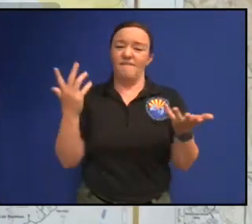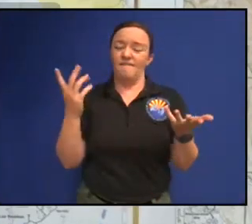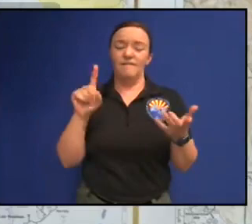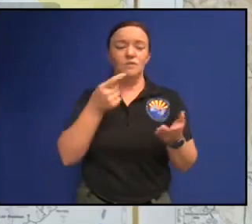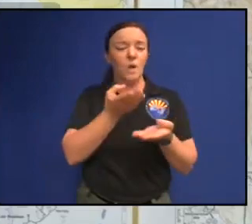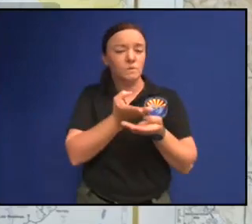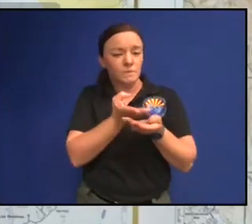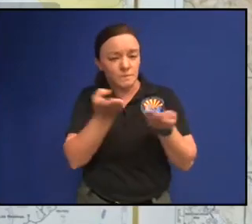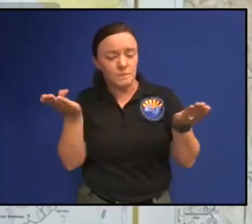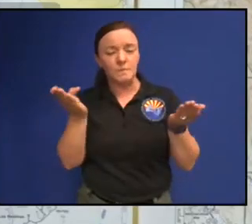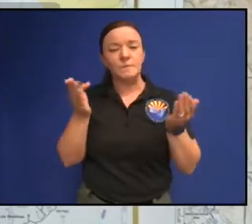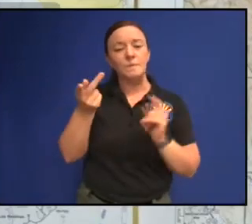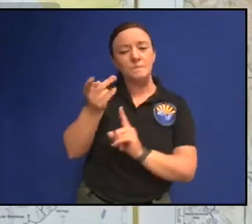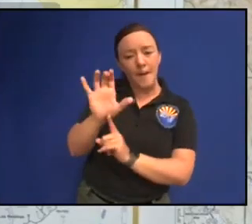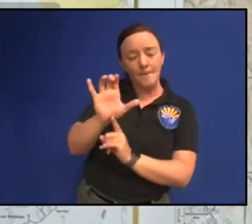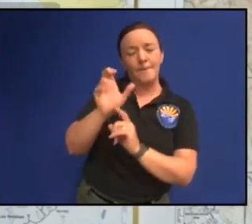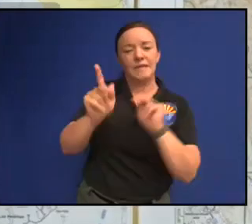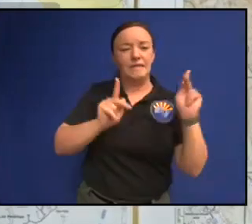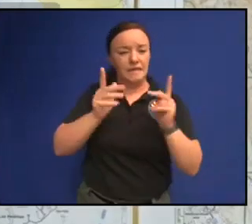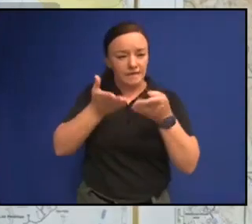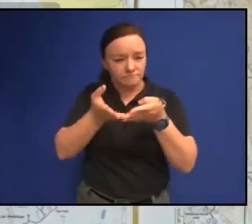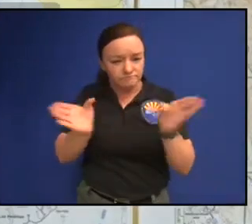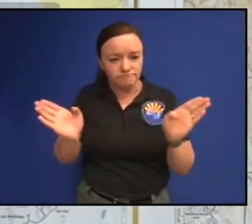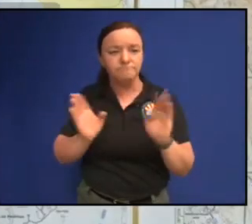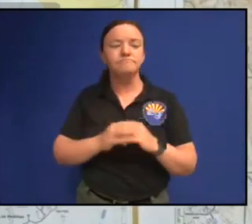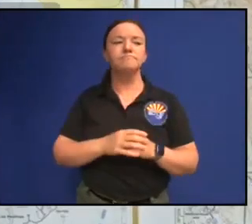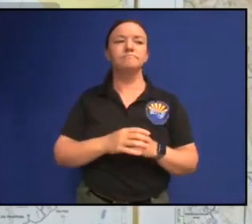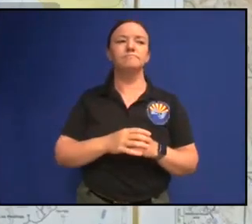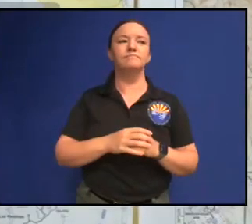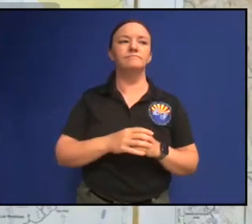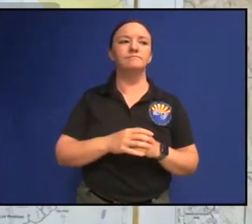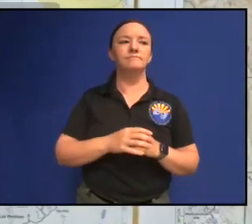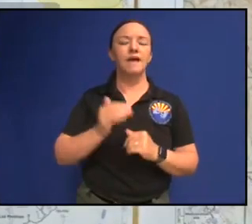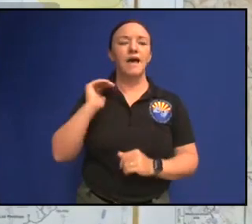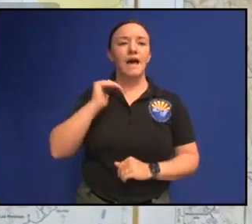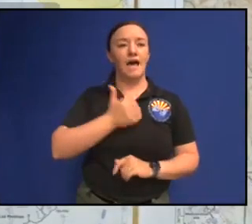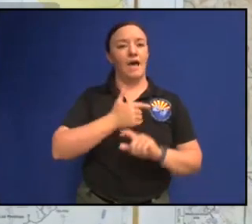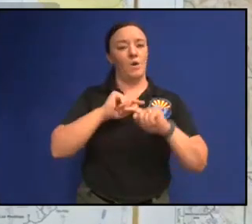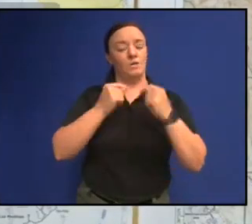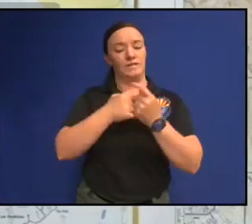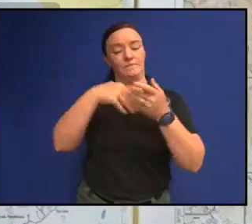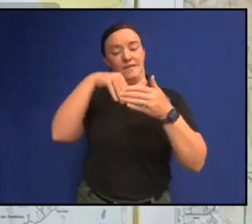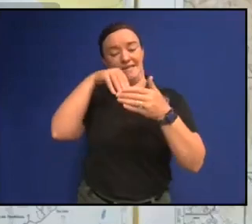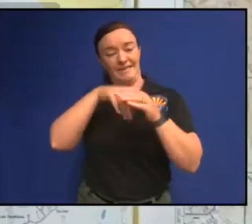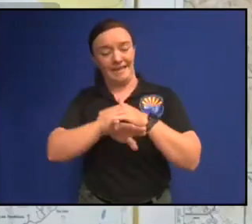IT'S BEEN AMAZING HOW MUCH SUPPORT OUR TEAM HAS HAD OVER THE COURSE OF THE LAST 10 OR 12 DAYS SINCE WE HAVE